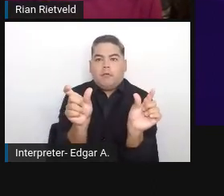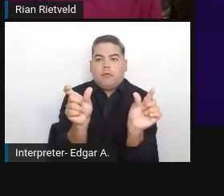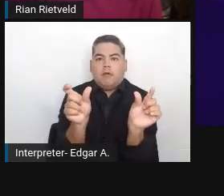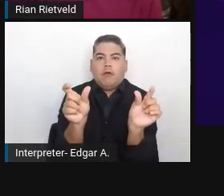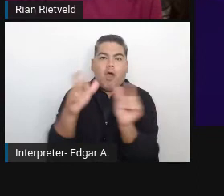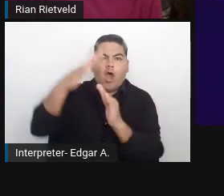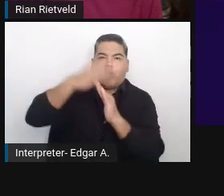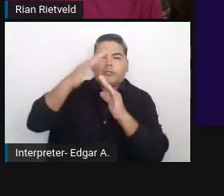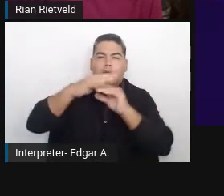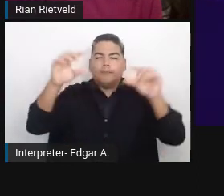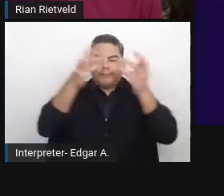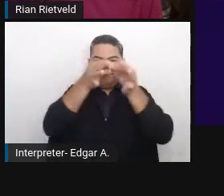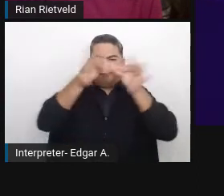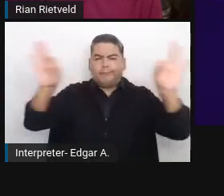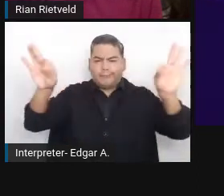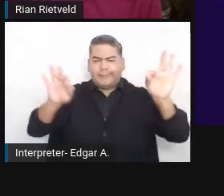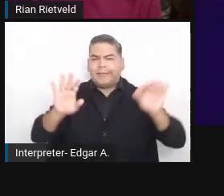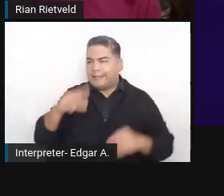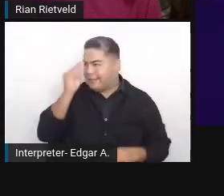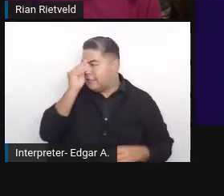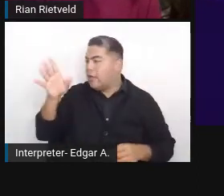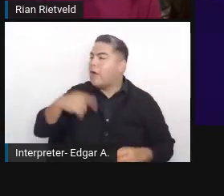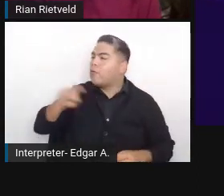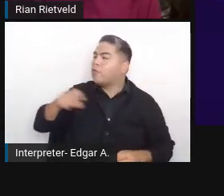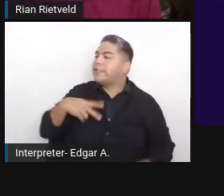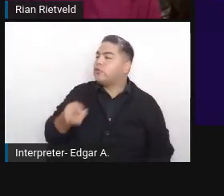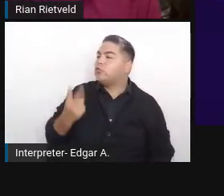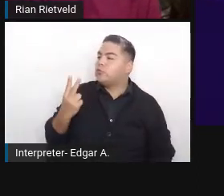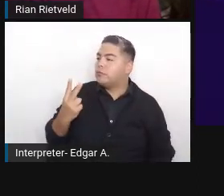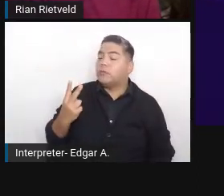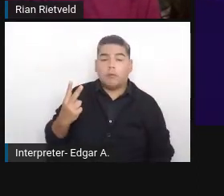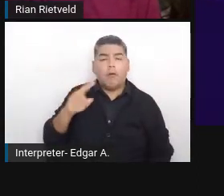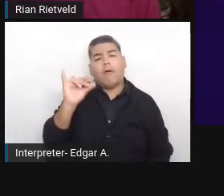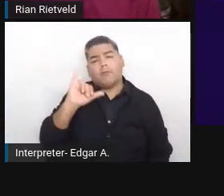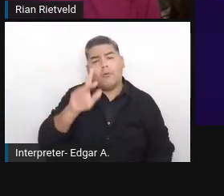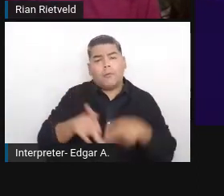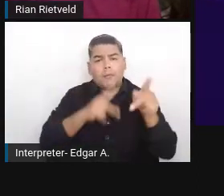That's super useful also for people who are blind or people who use a keyboard.